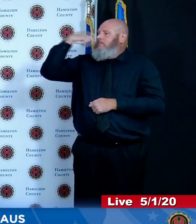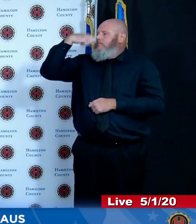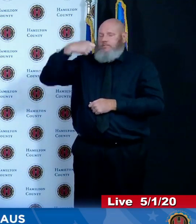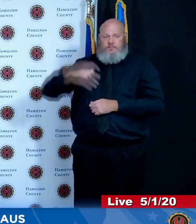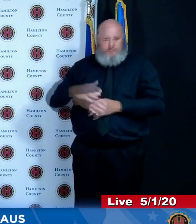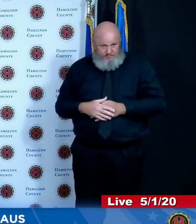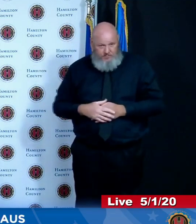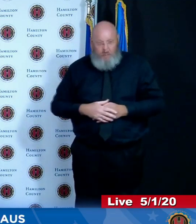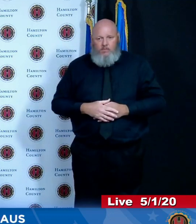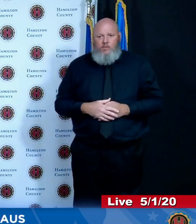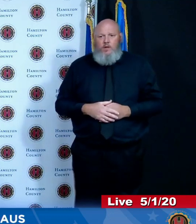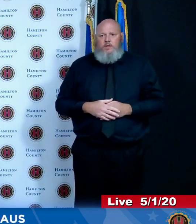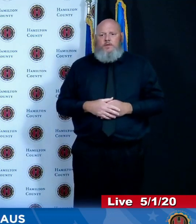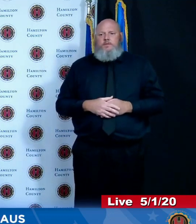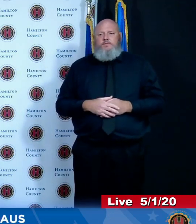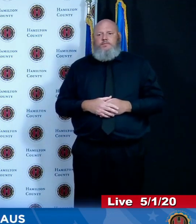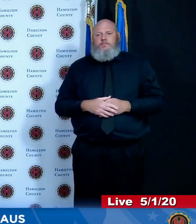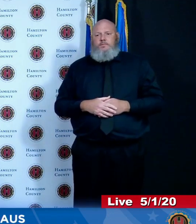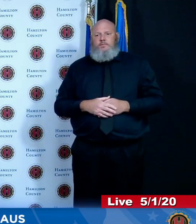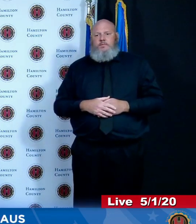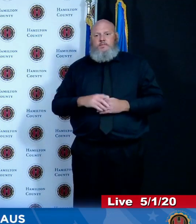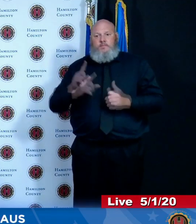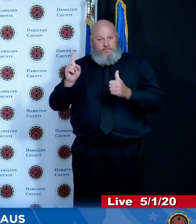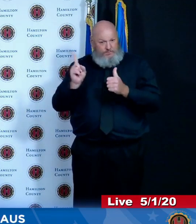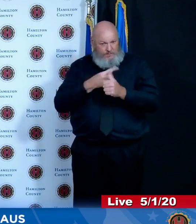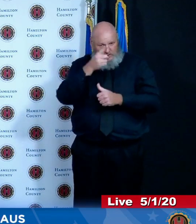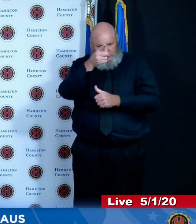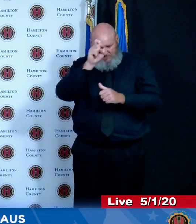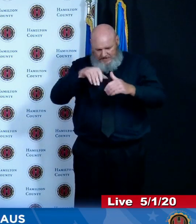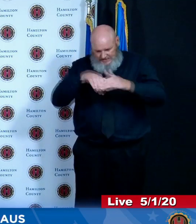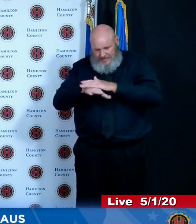arrives for a test they should have a photo ID ready and keep all windows